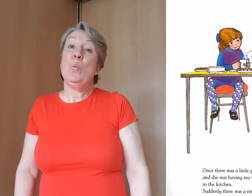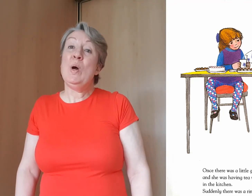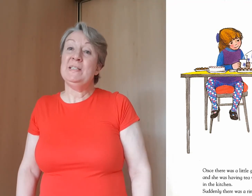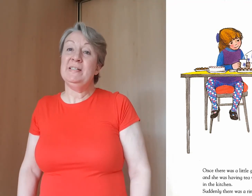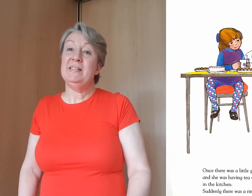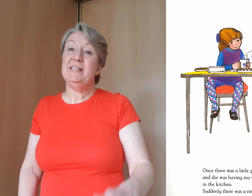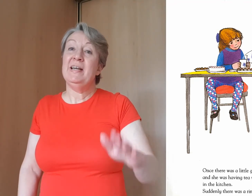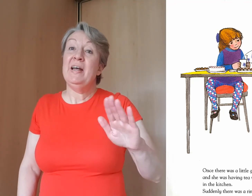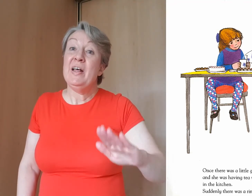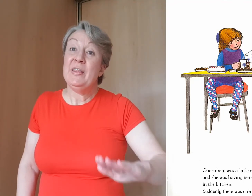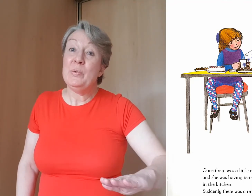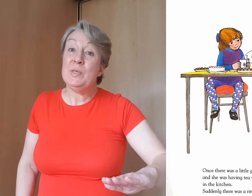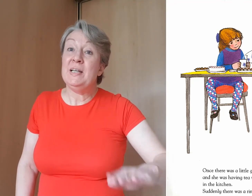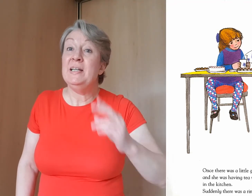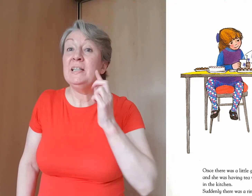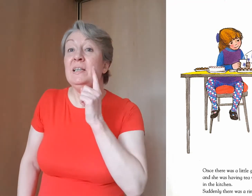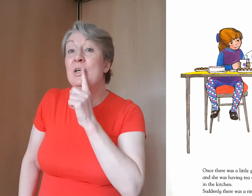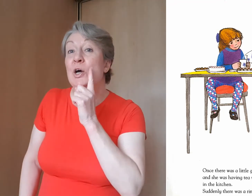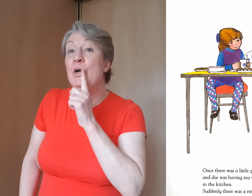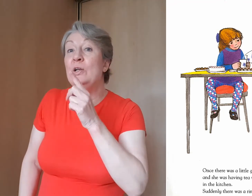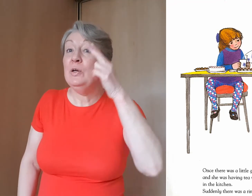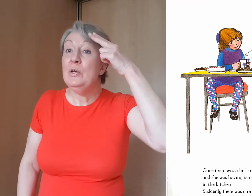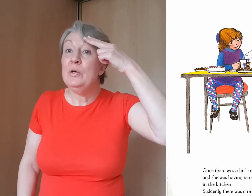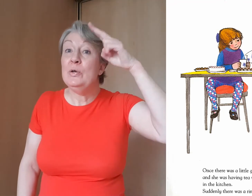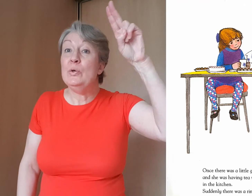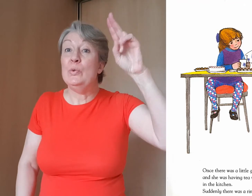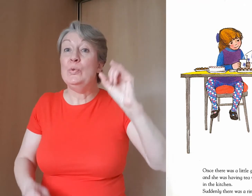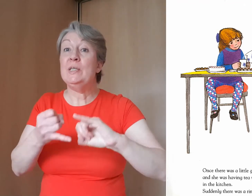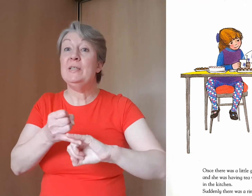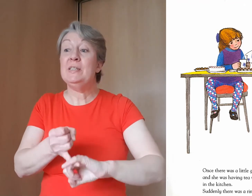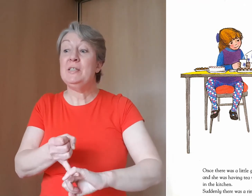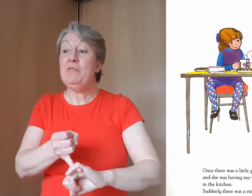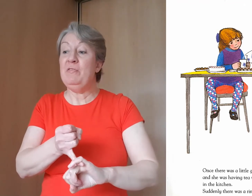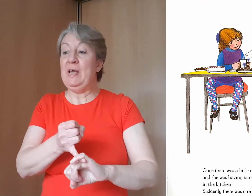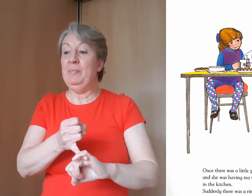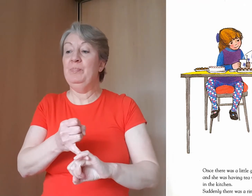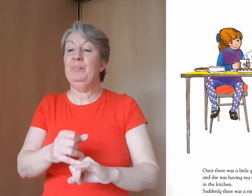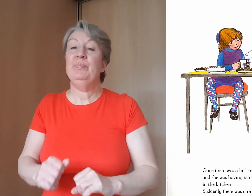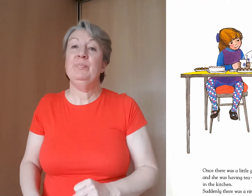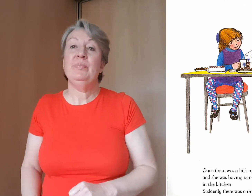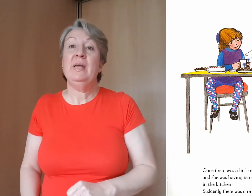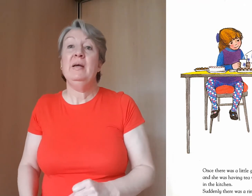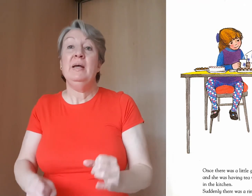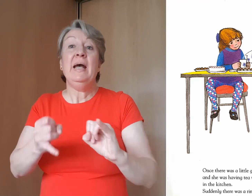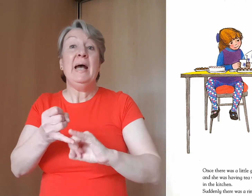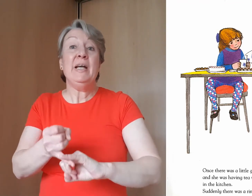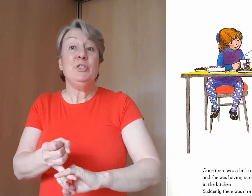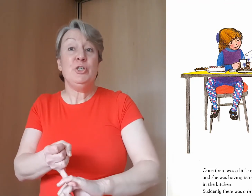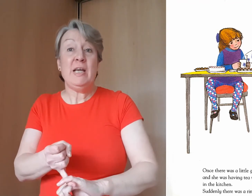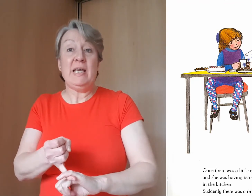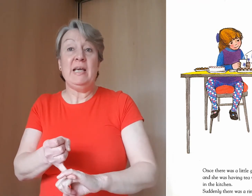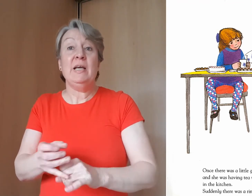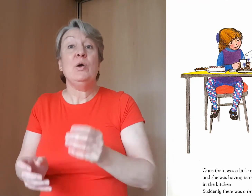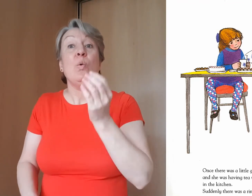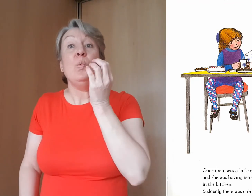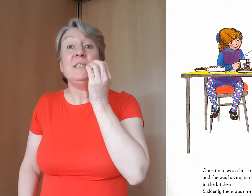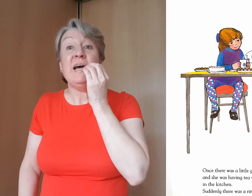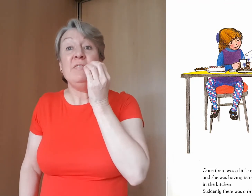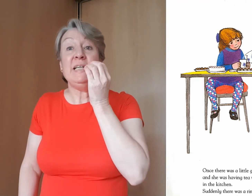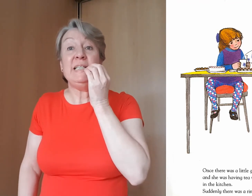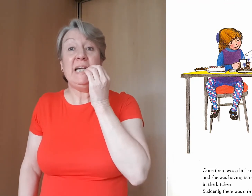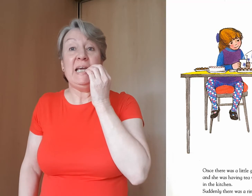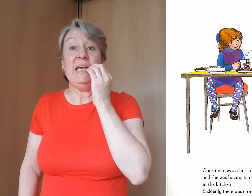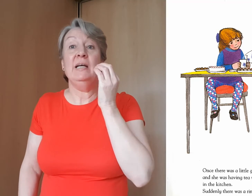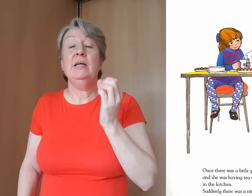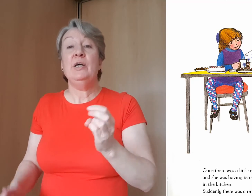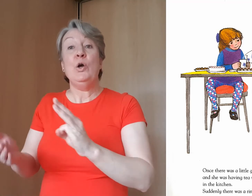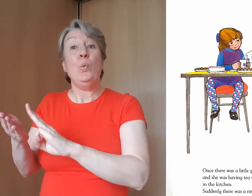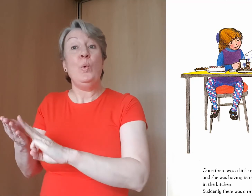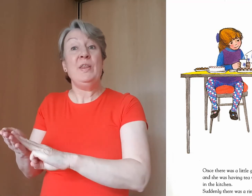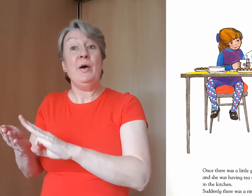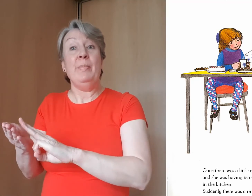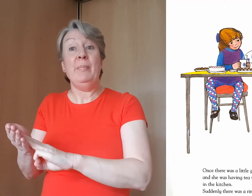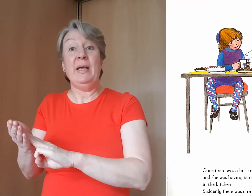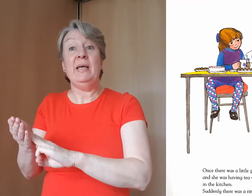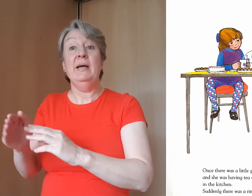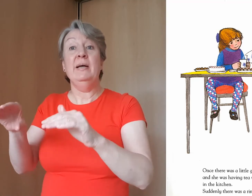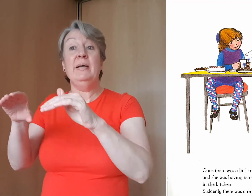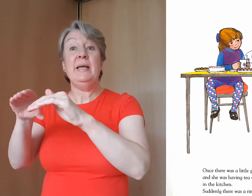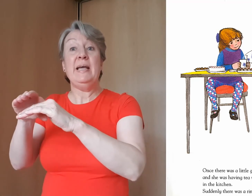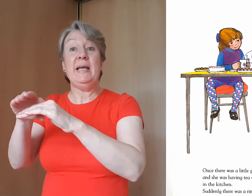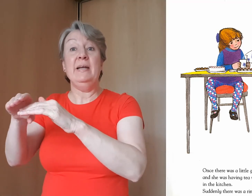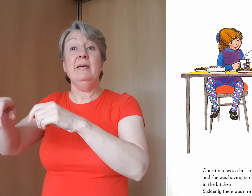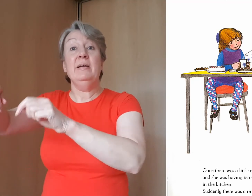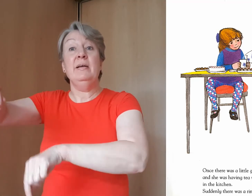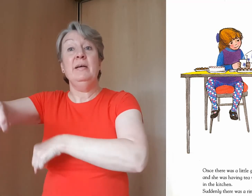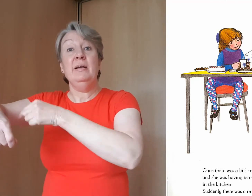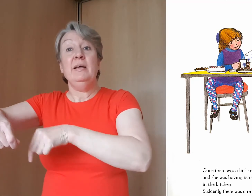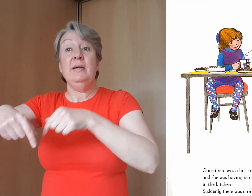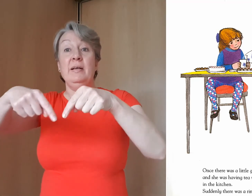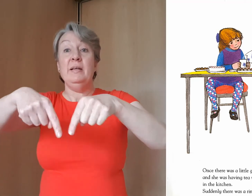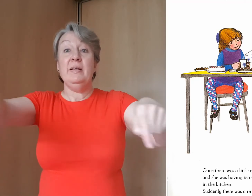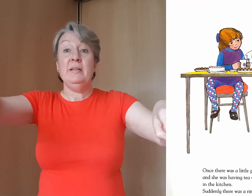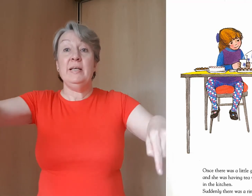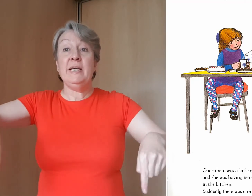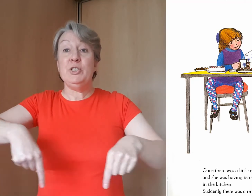Once there was a little girl called Sophie and she was having tea with her mummy in the kitchen